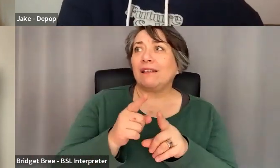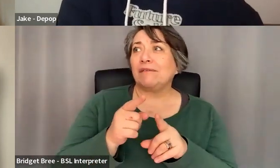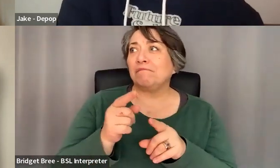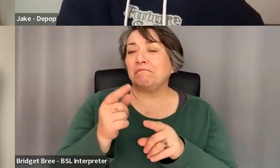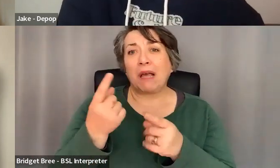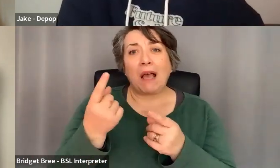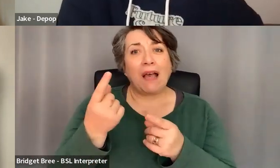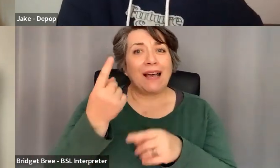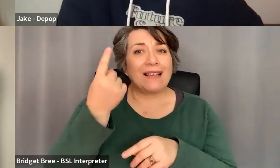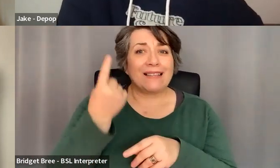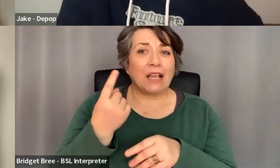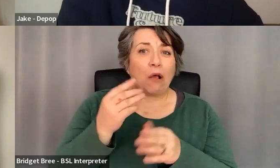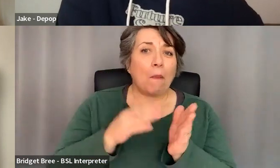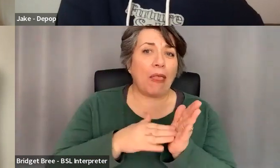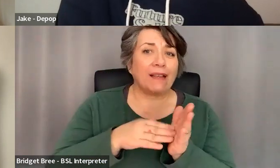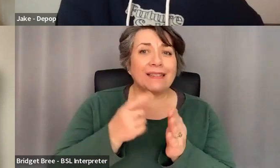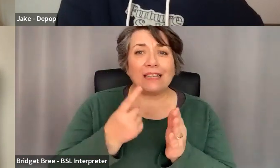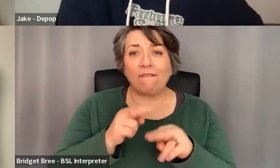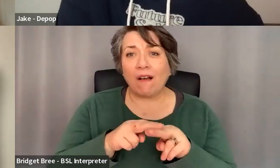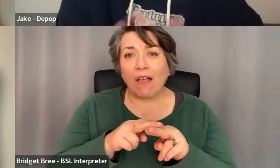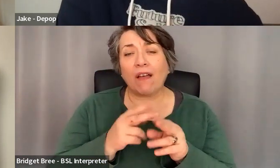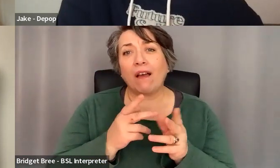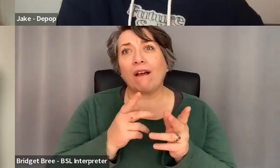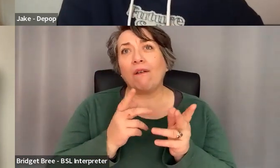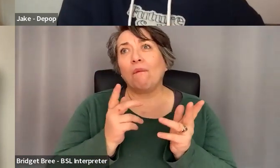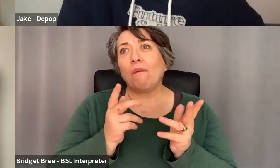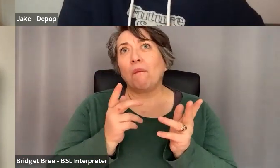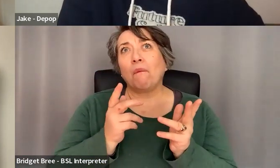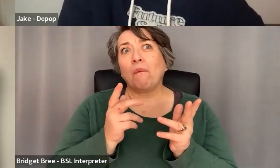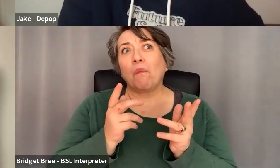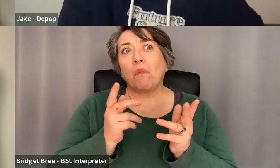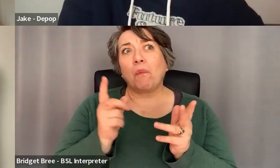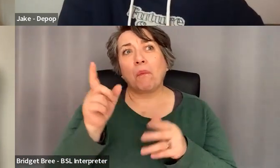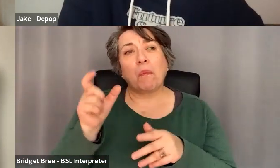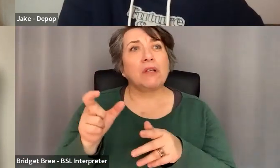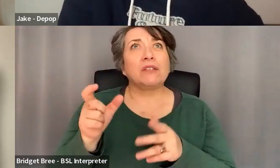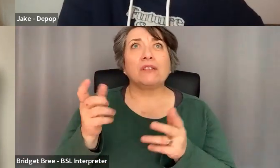Or you know someone that potentially does struggle with something. people, whether it's a single parent that may not travel in. Or someone that struggles.